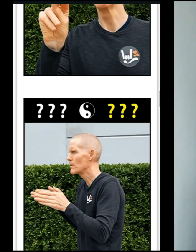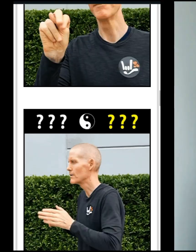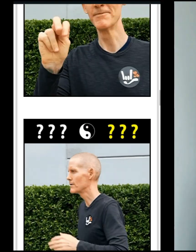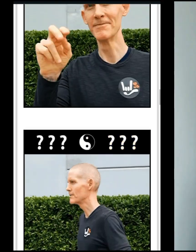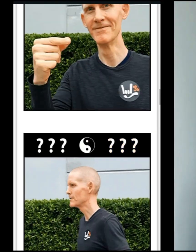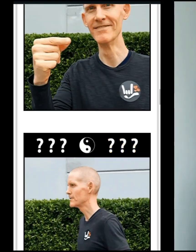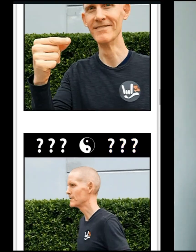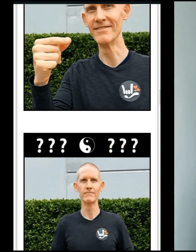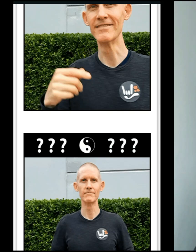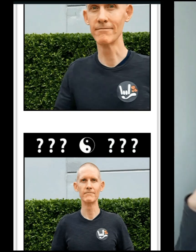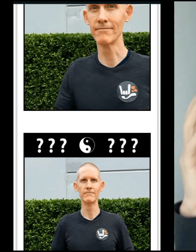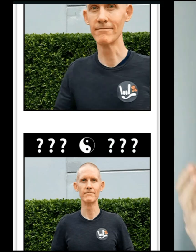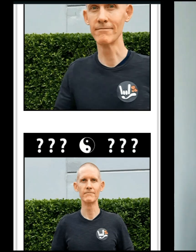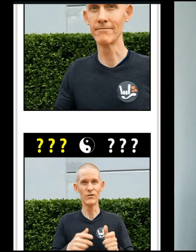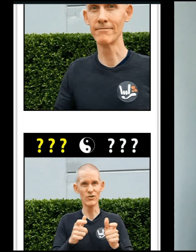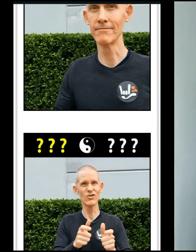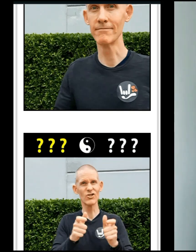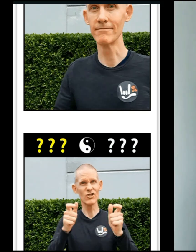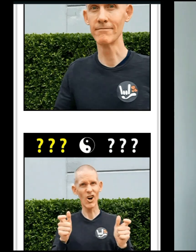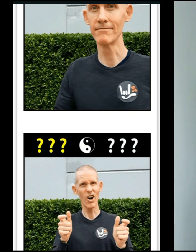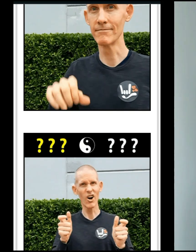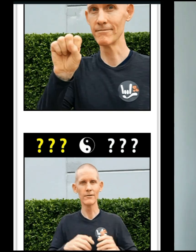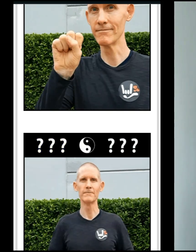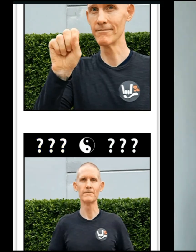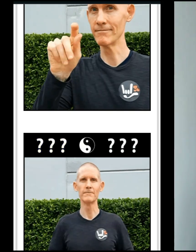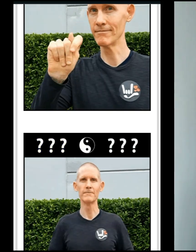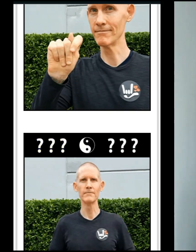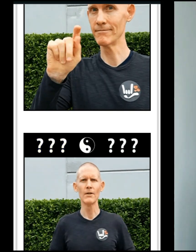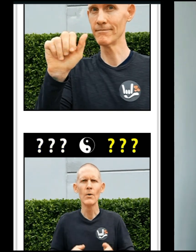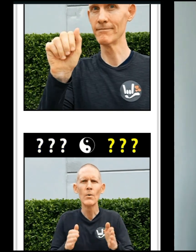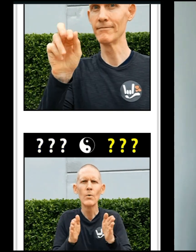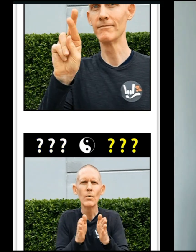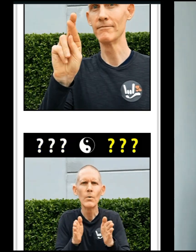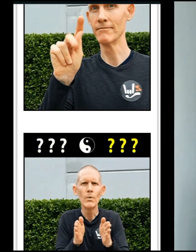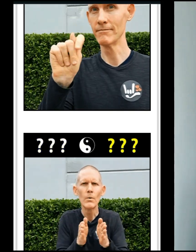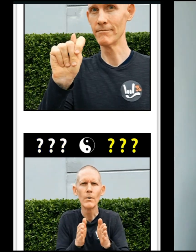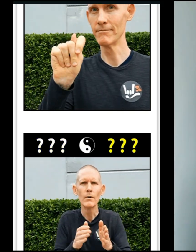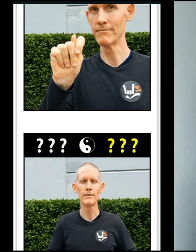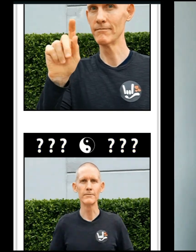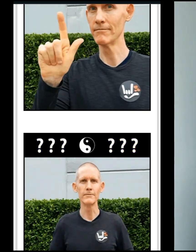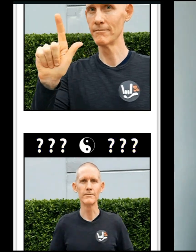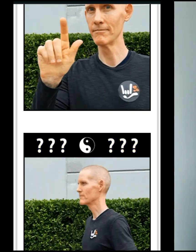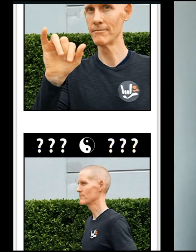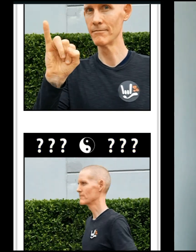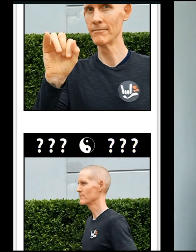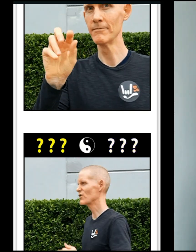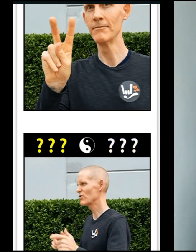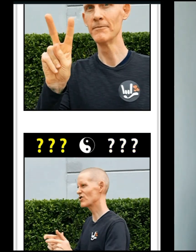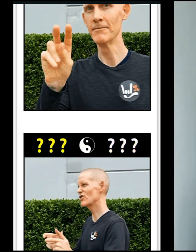whether it's the environment and they're pointing at something, something's going on I would urge you to pause, slow it down